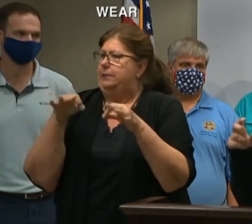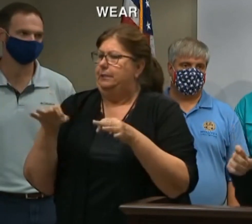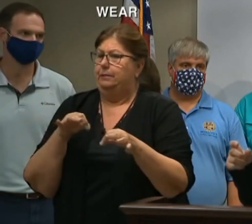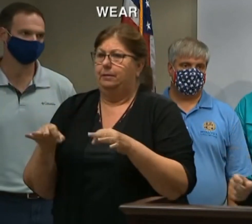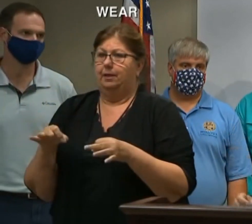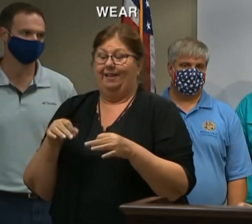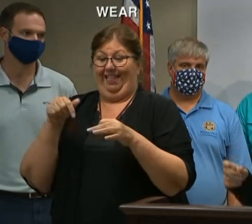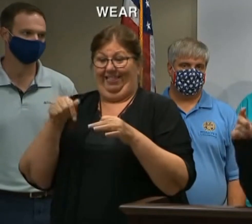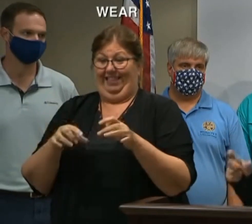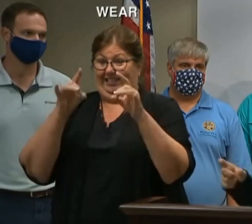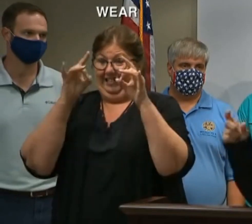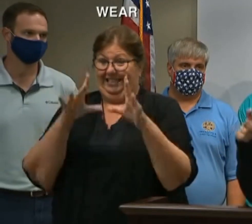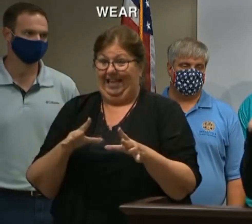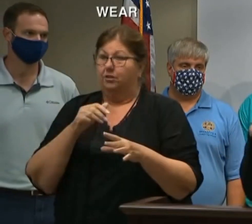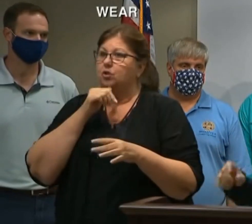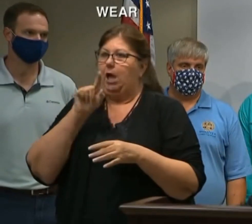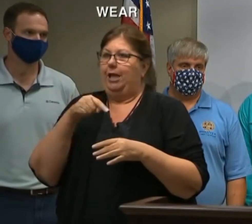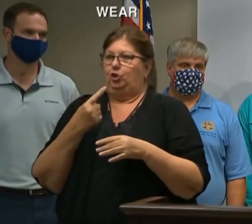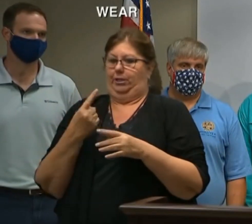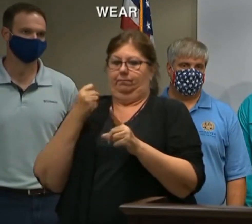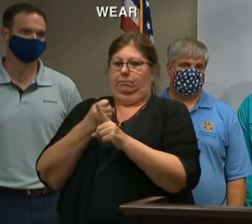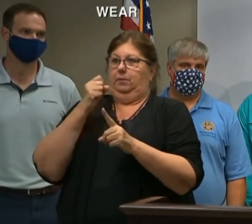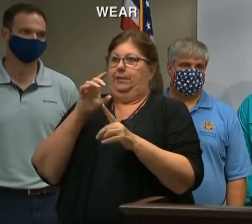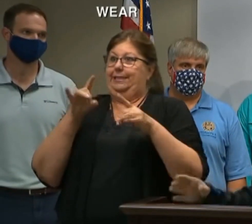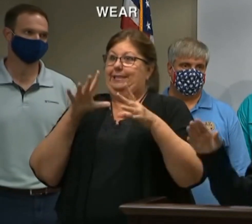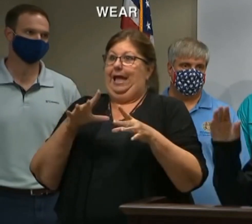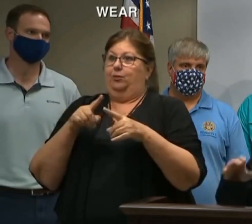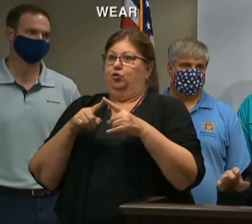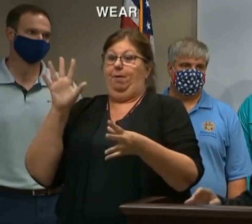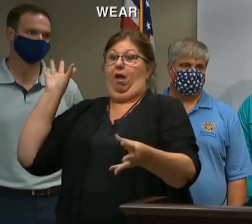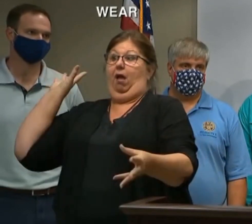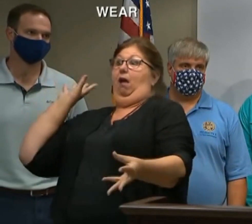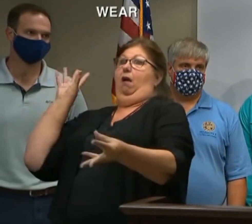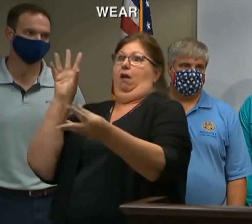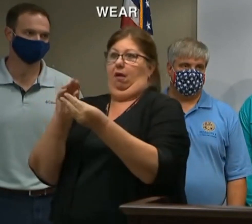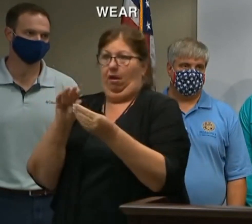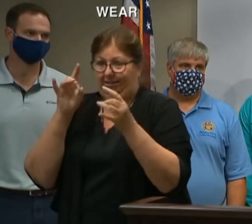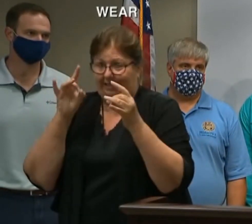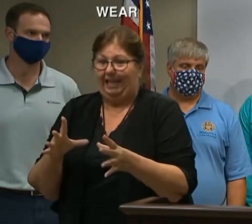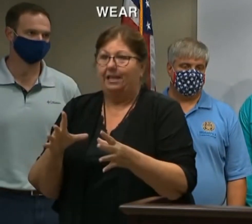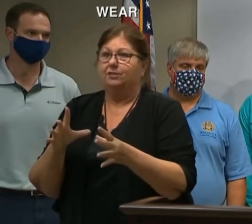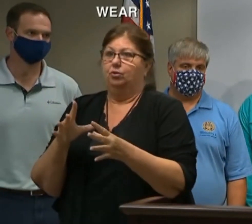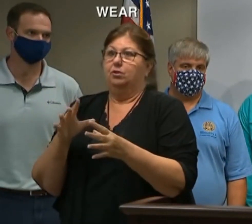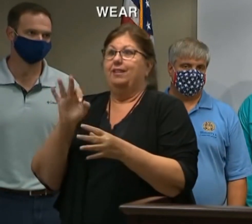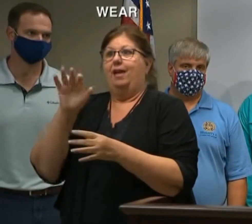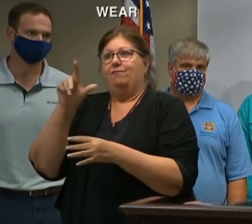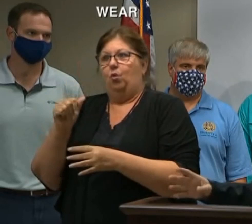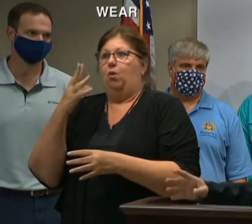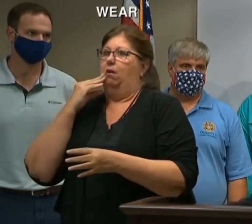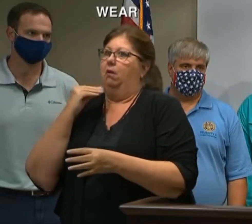this disaster it's the aggregate of all the disaster just the previous disasters that florida has happened in multiple areas especially in the